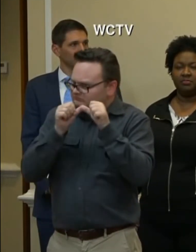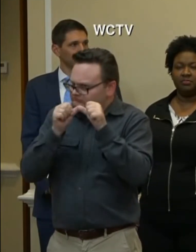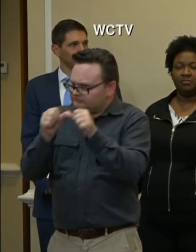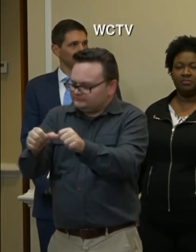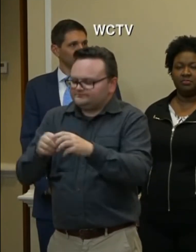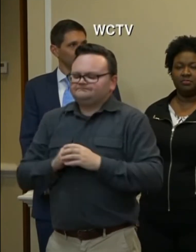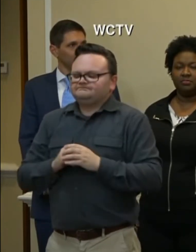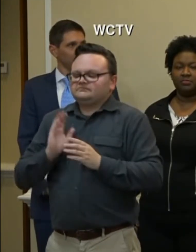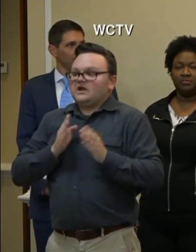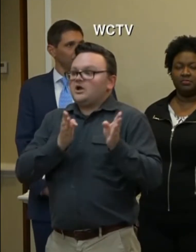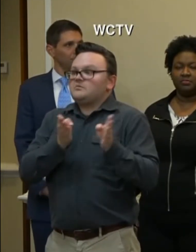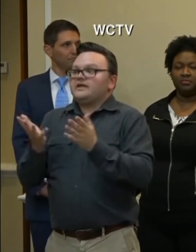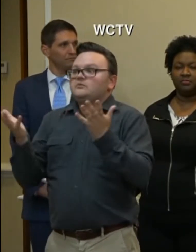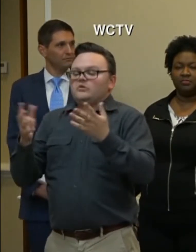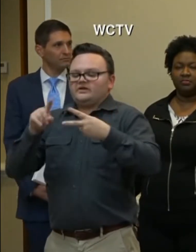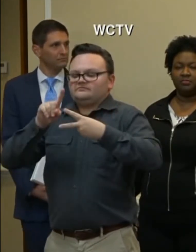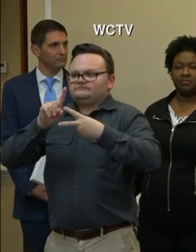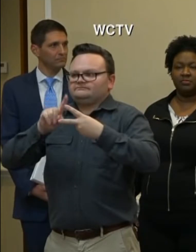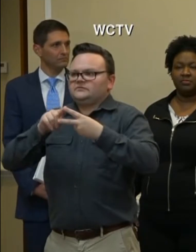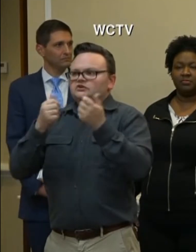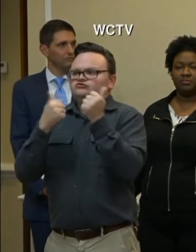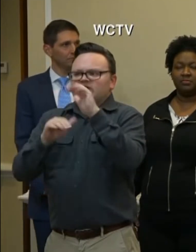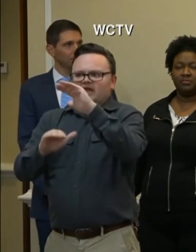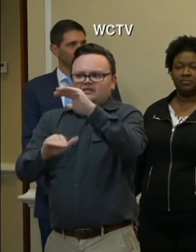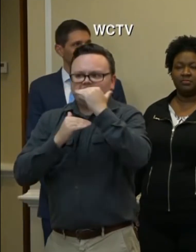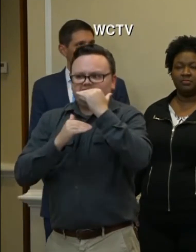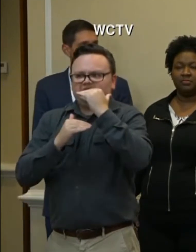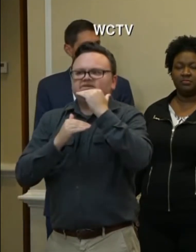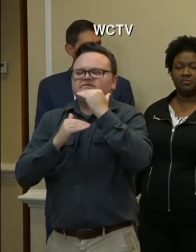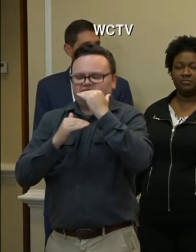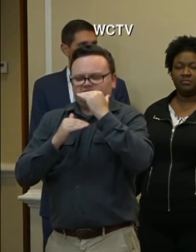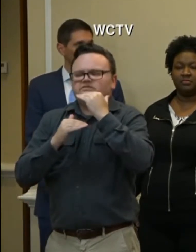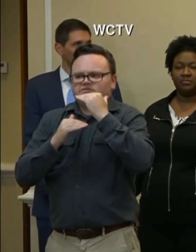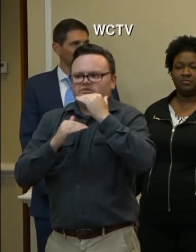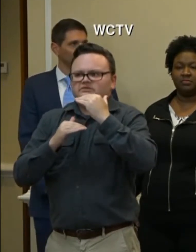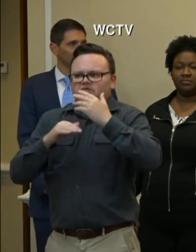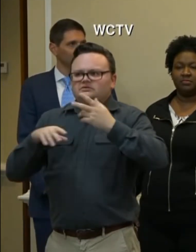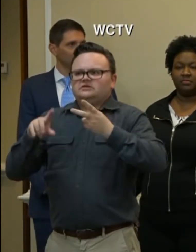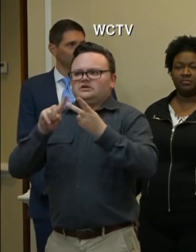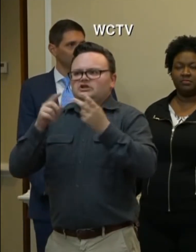strategies containment in mitigation containment means that if we identify an